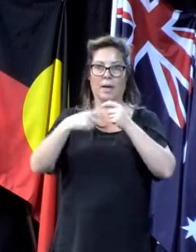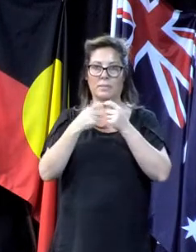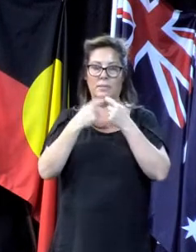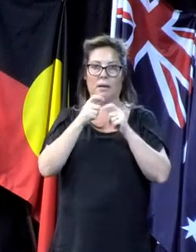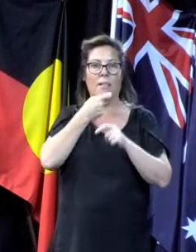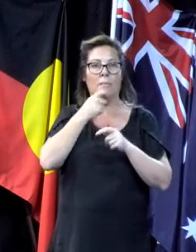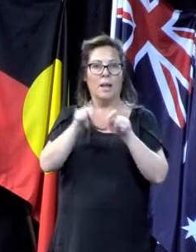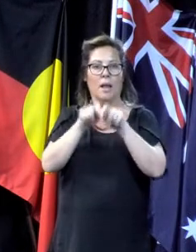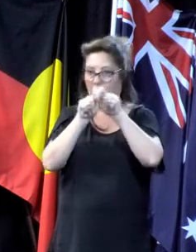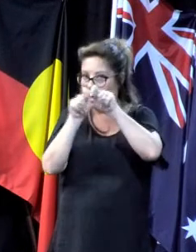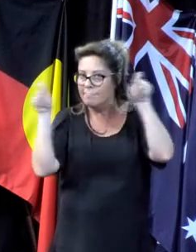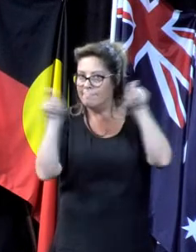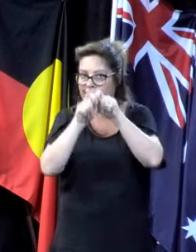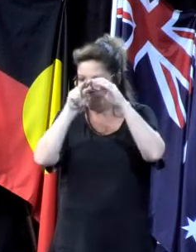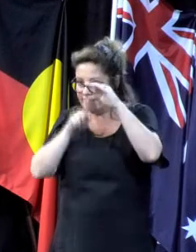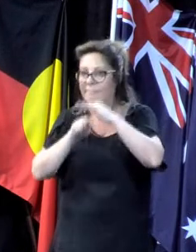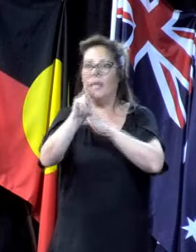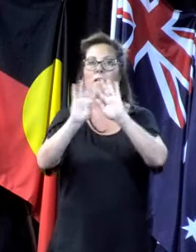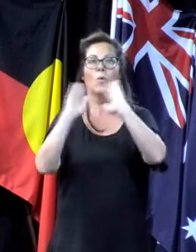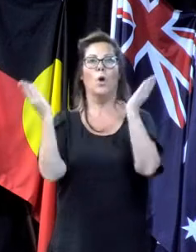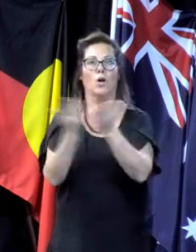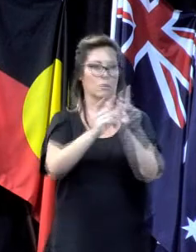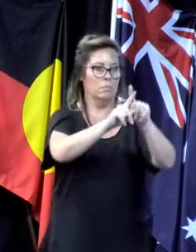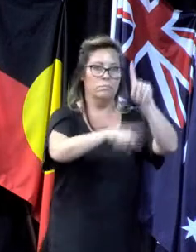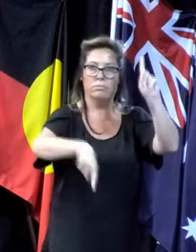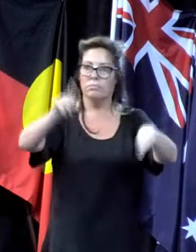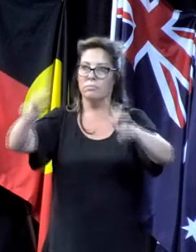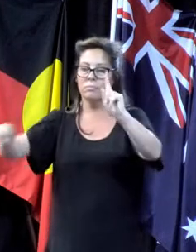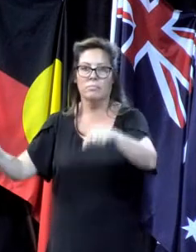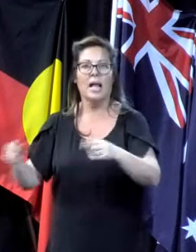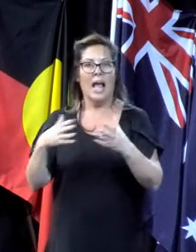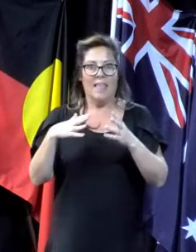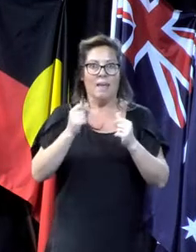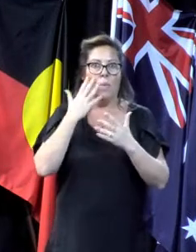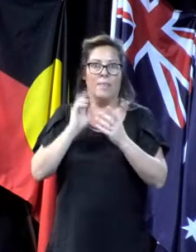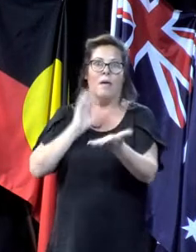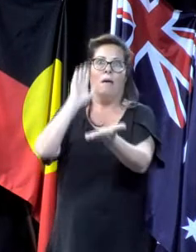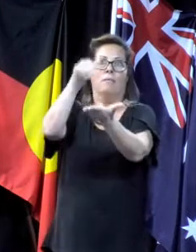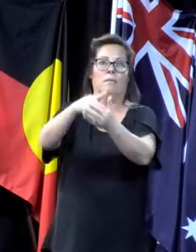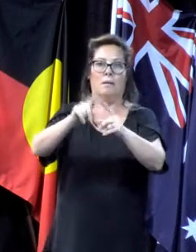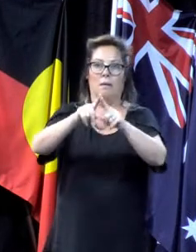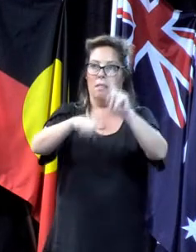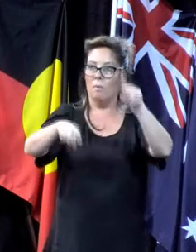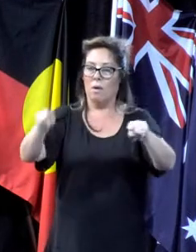or a scaffold to reflect back on and see and just role model how people have actually engaged with each other.